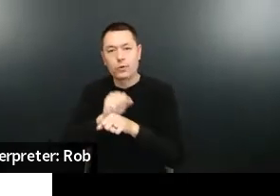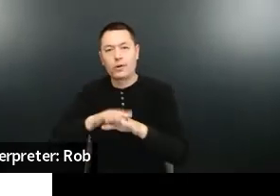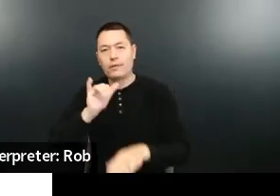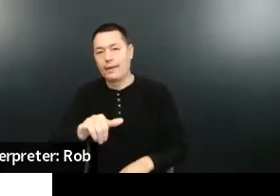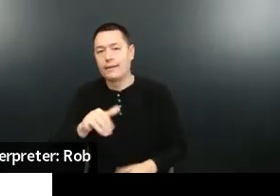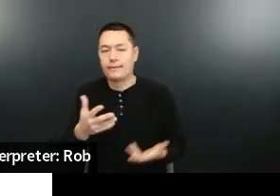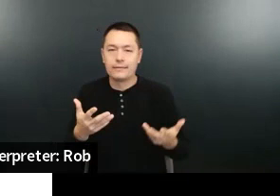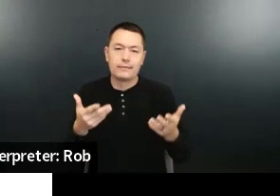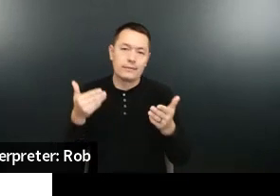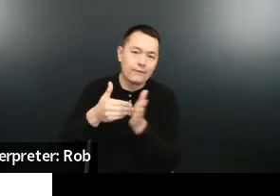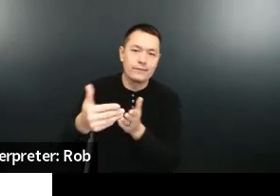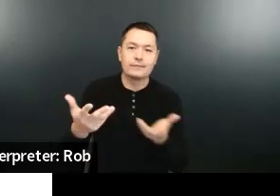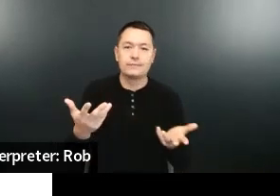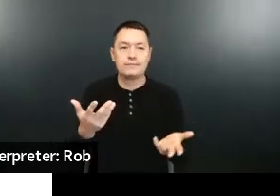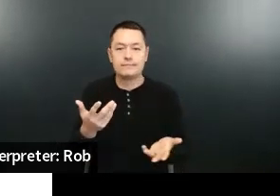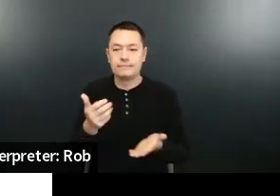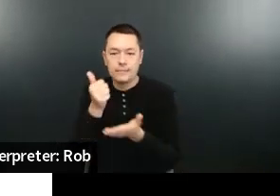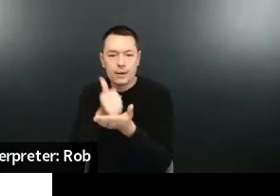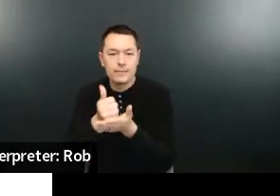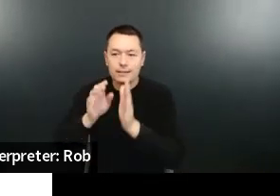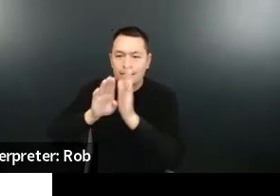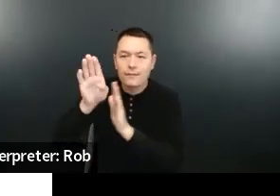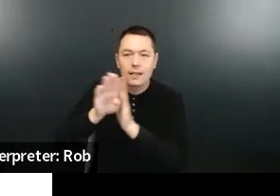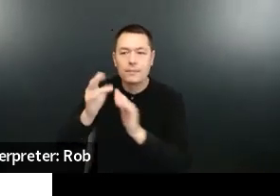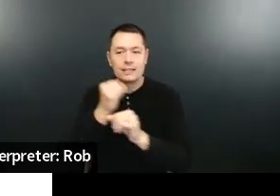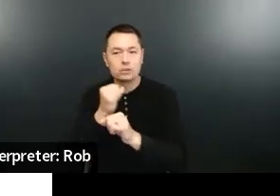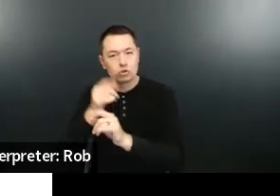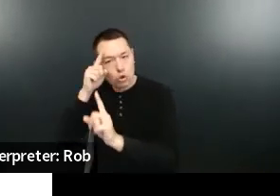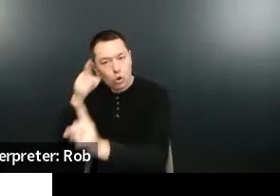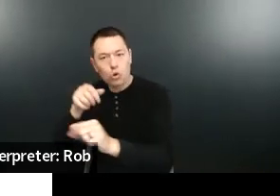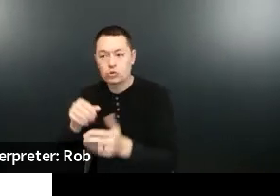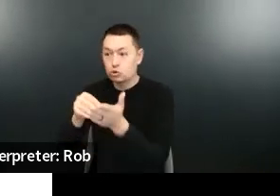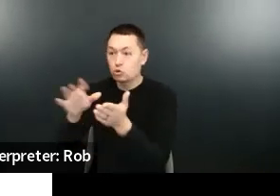of helping develop institutional goals, student success goals, and then tracking